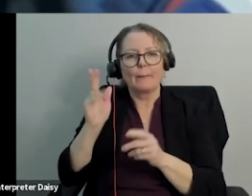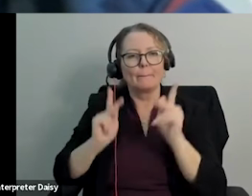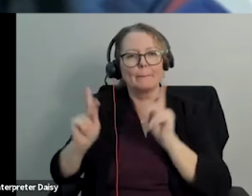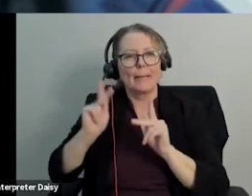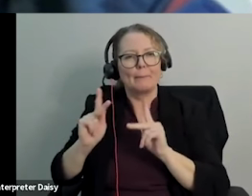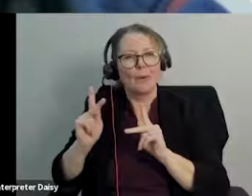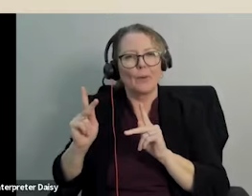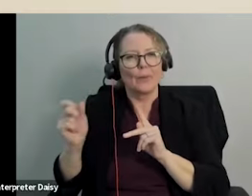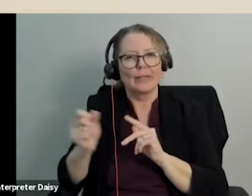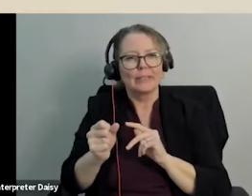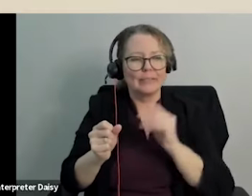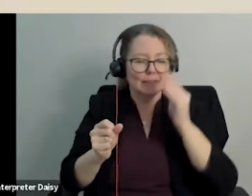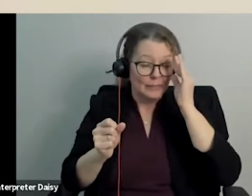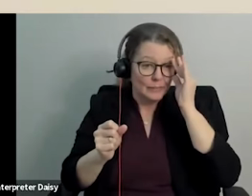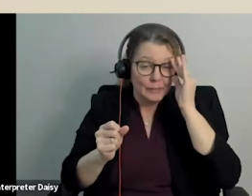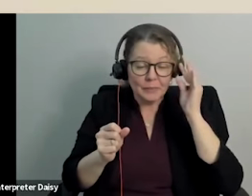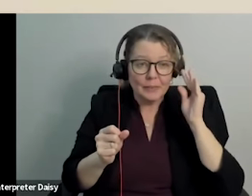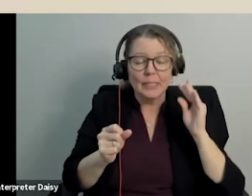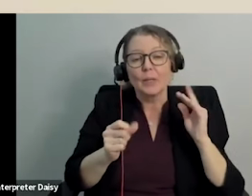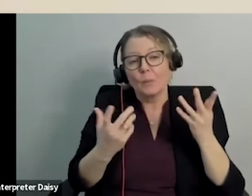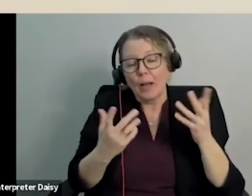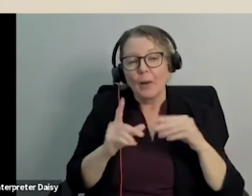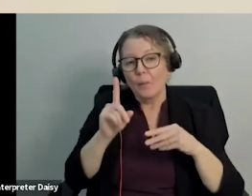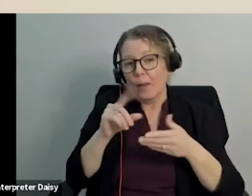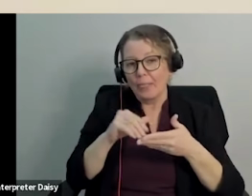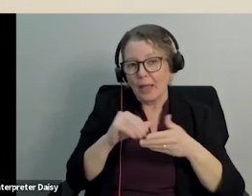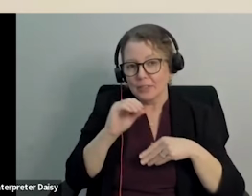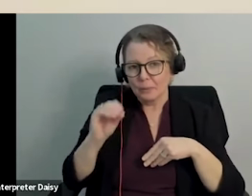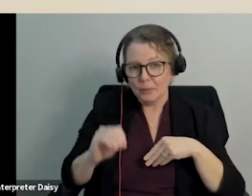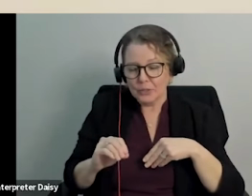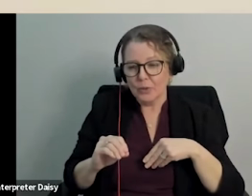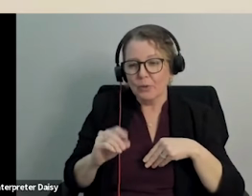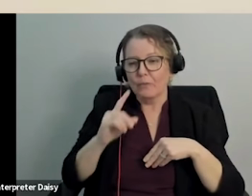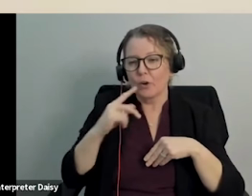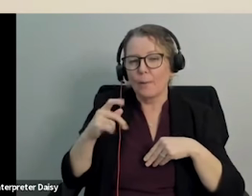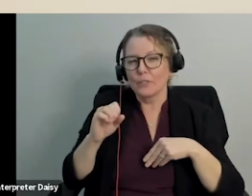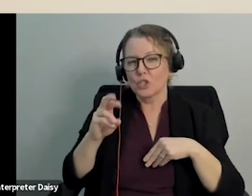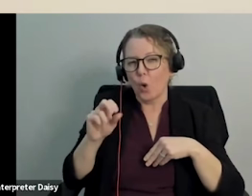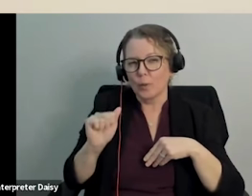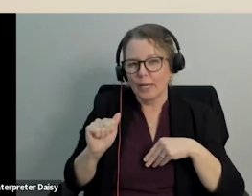So 1,000%. So I would say that in terms of personas, something that's really important